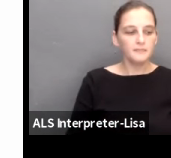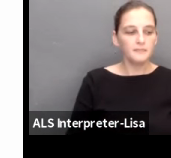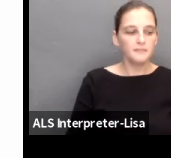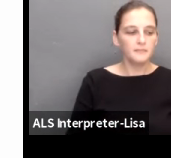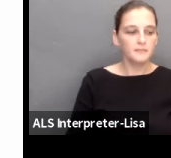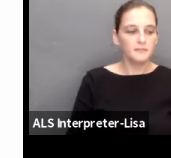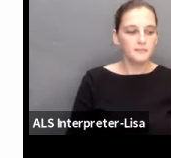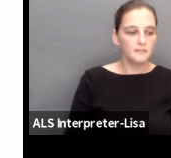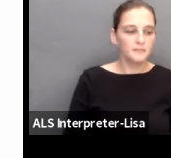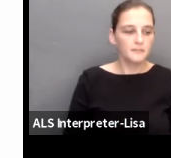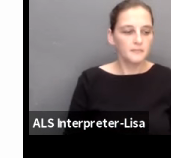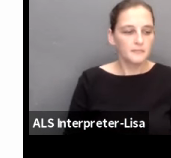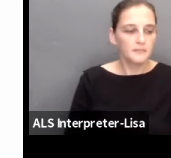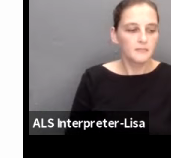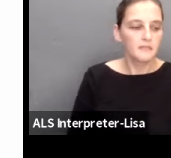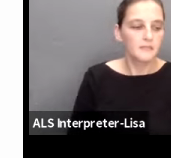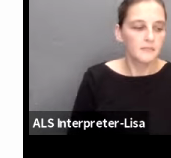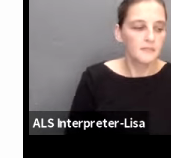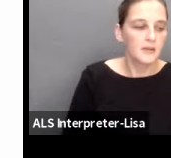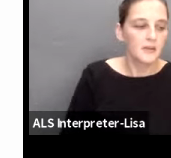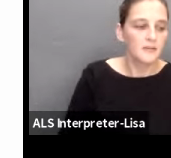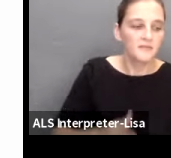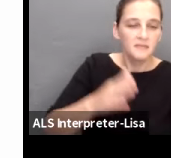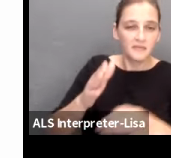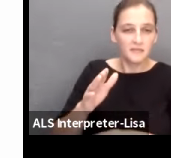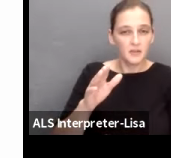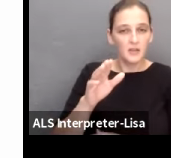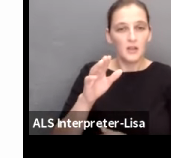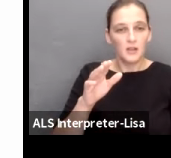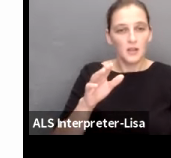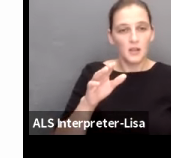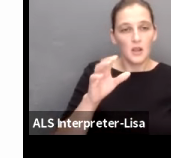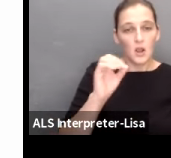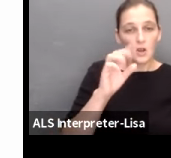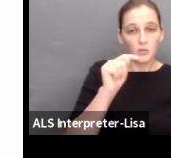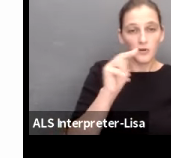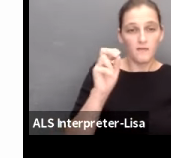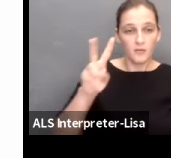it's going to be more the very end of October early November is that Pfizer did submit the